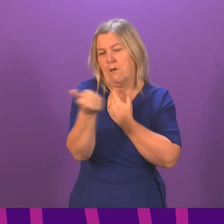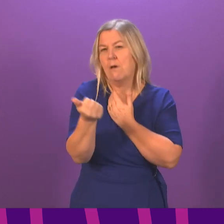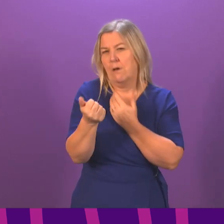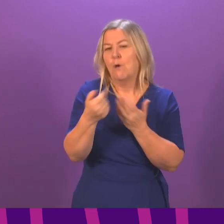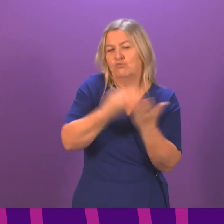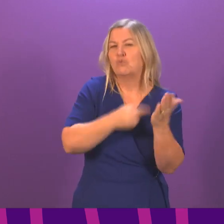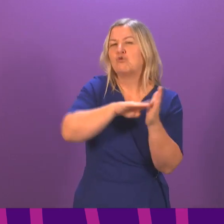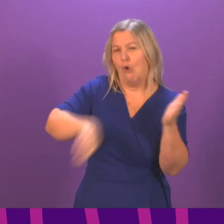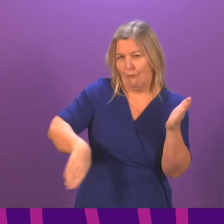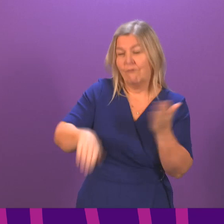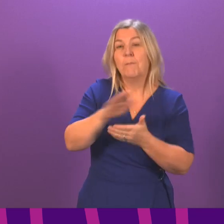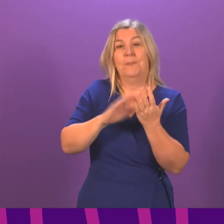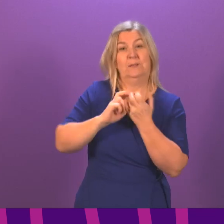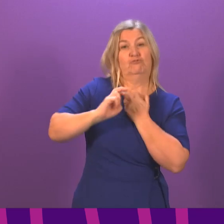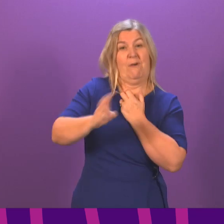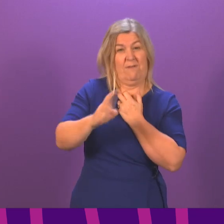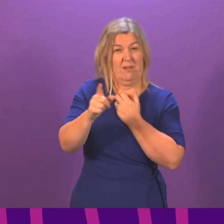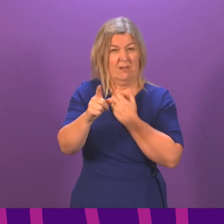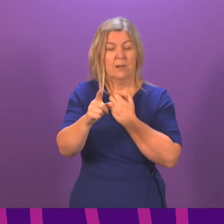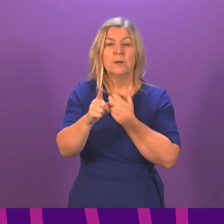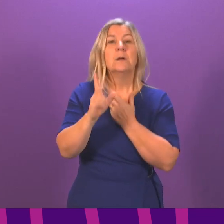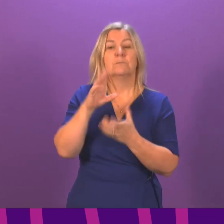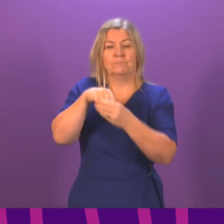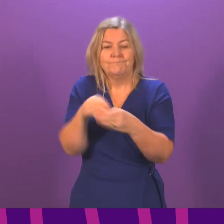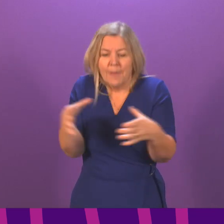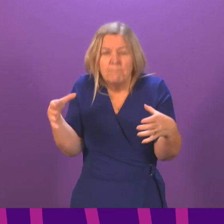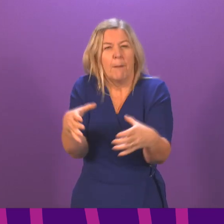but only to allow people to travel to join a bubble. There should be no more than three